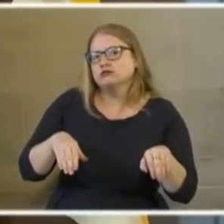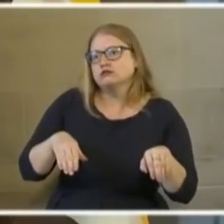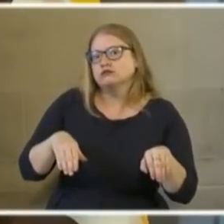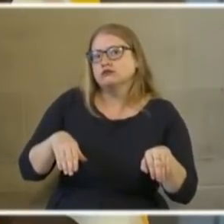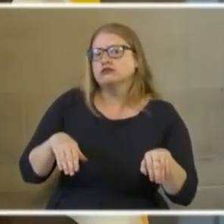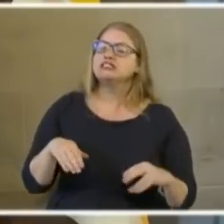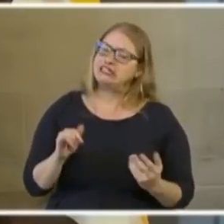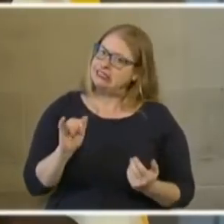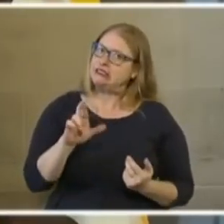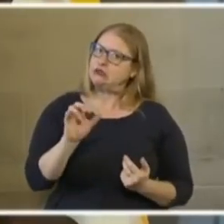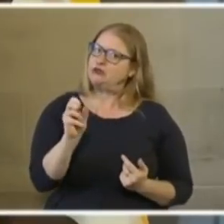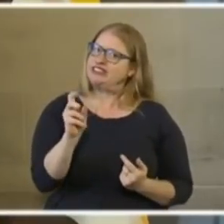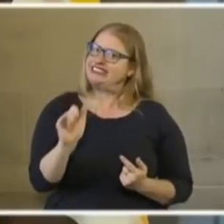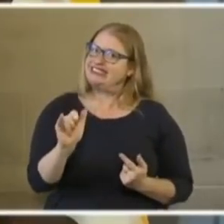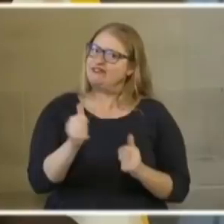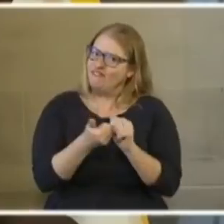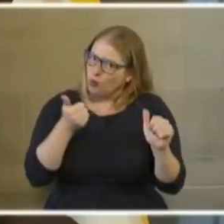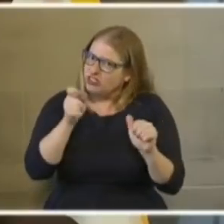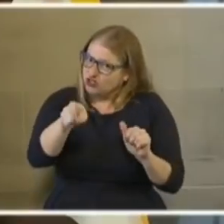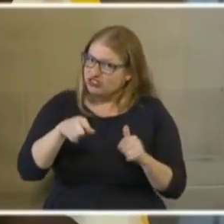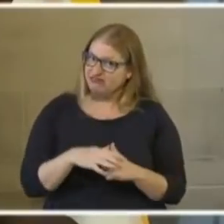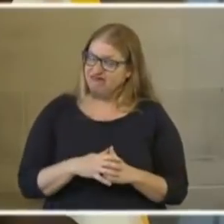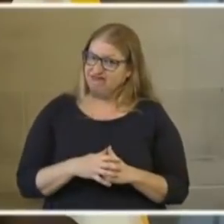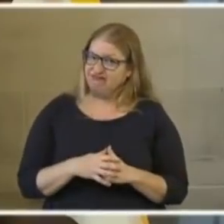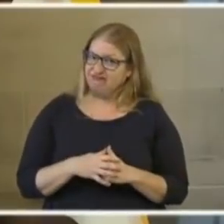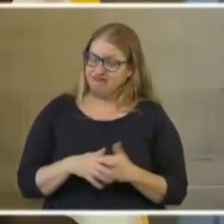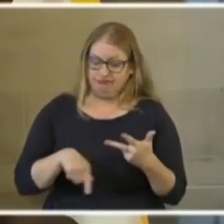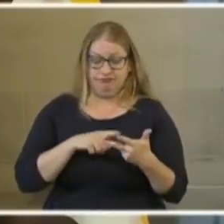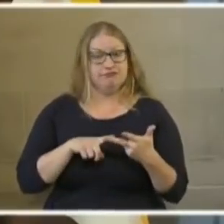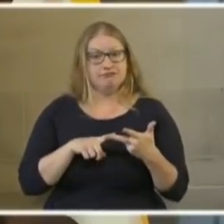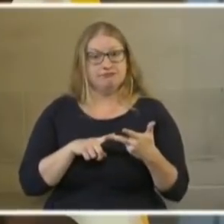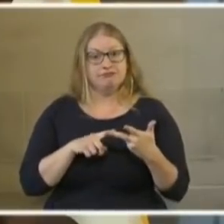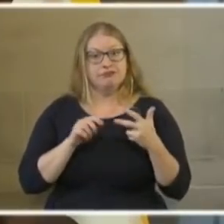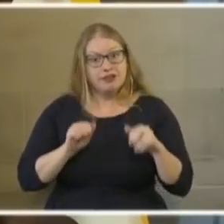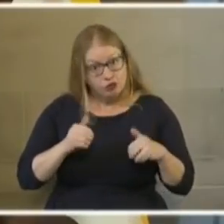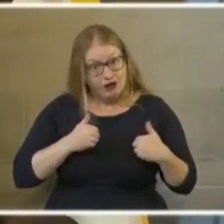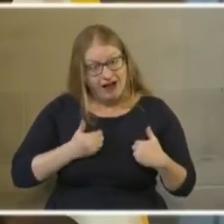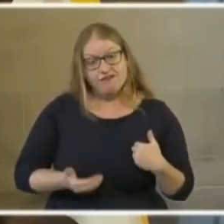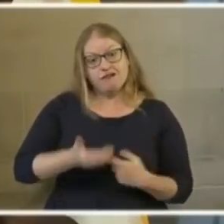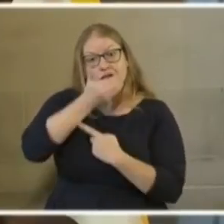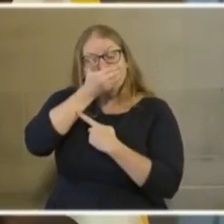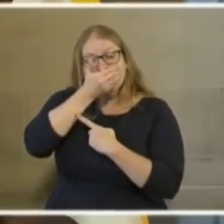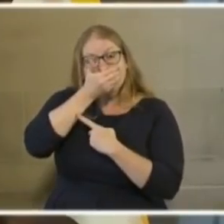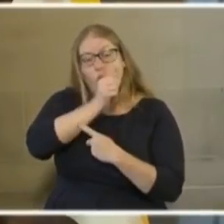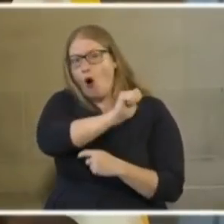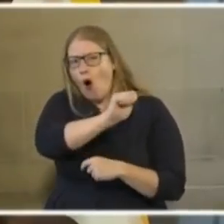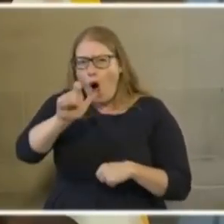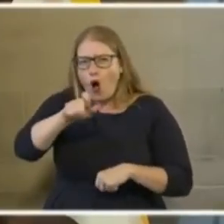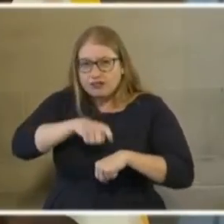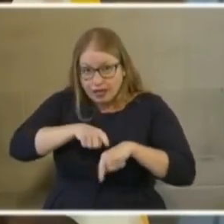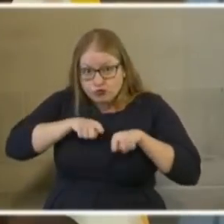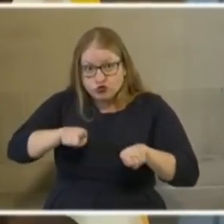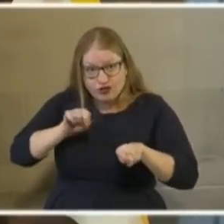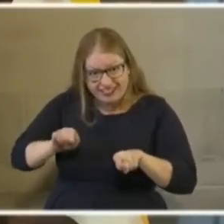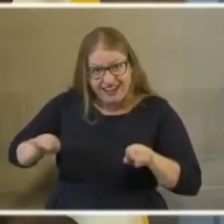GATHERINGS WITH PEOPLE OUTSIDE OF YOUR IMMEDIATE HOUSEHOLD. THAT IS RISKIER AND SHOULD BE